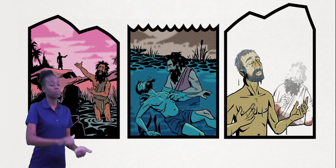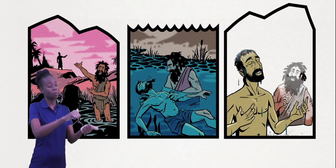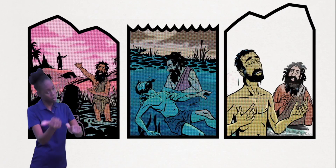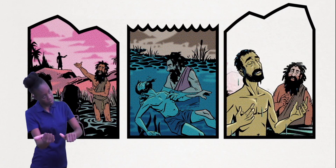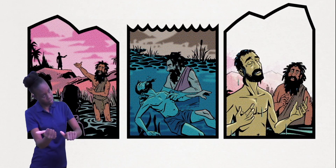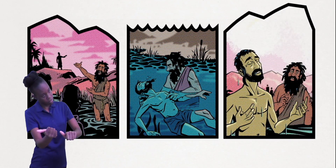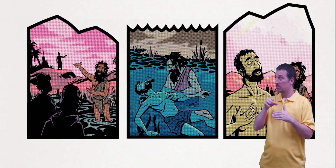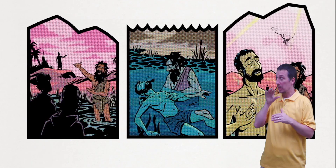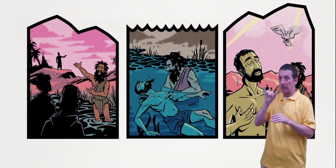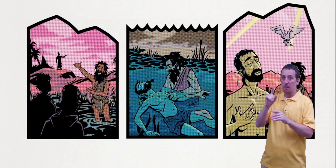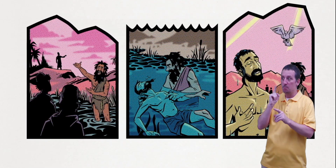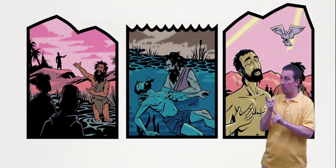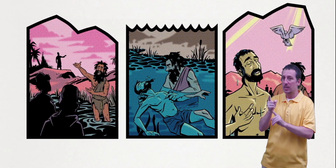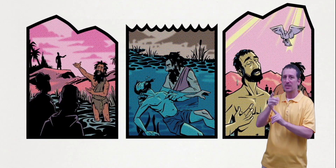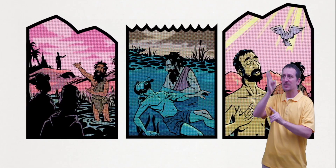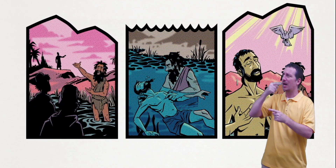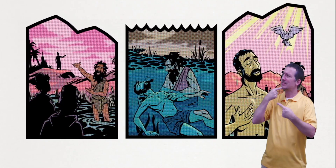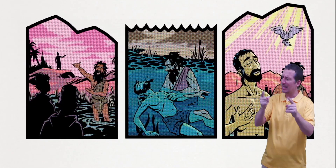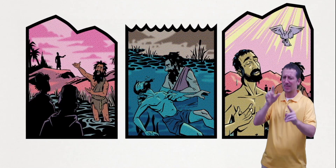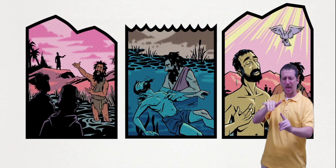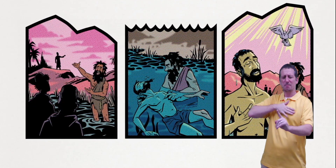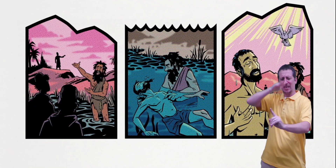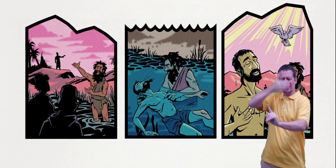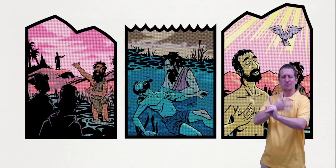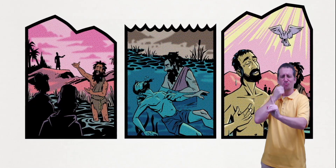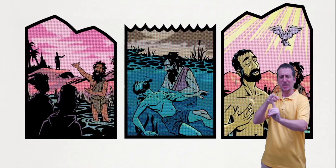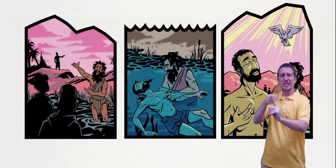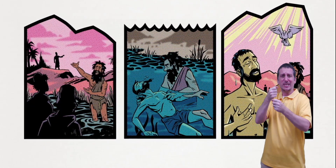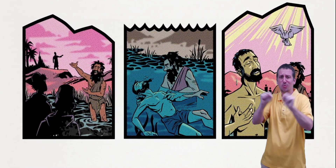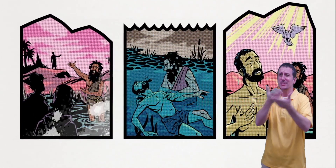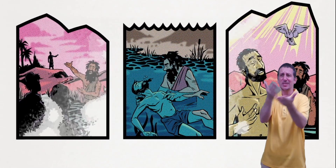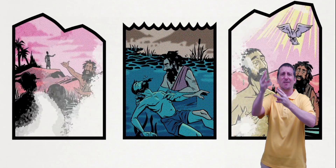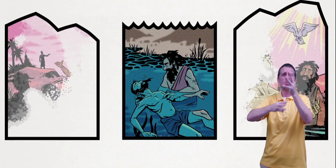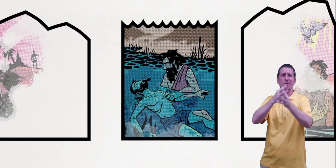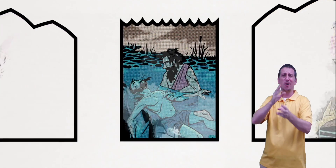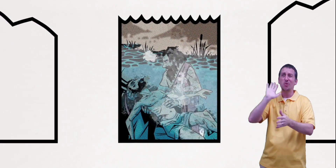His baptism. That’s when God announces that Jesus is his son who will rescue the world